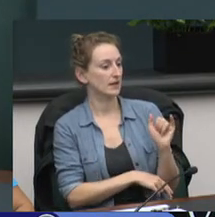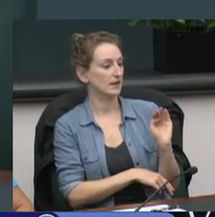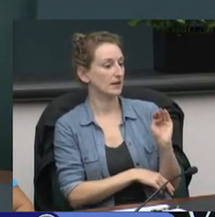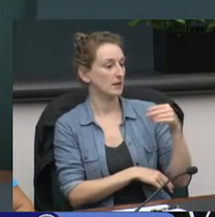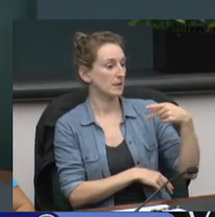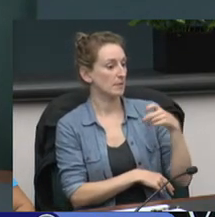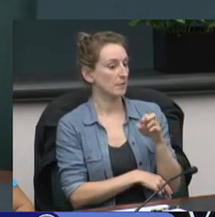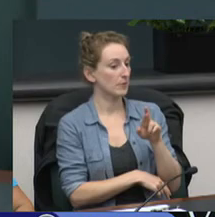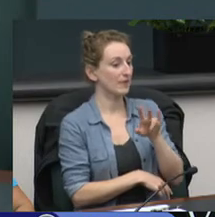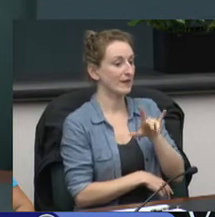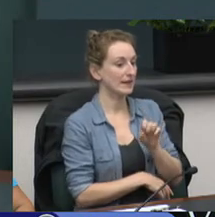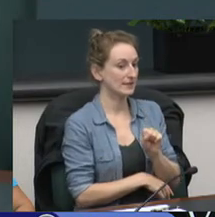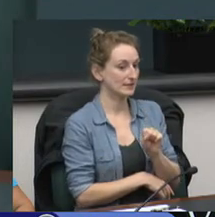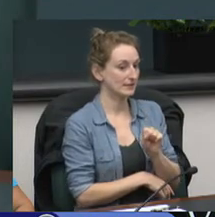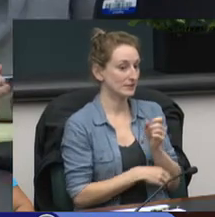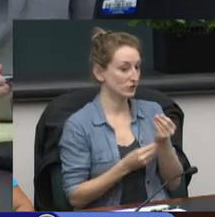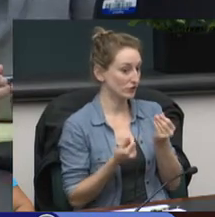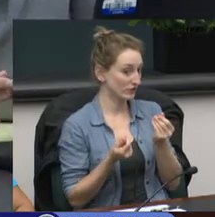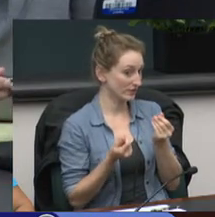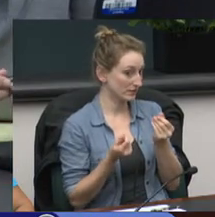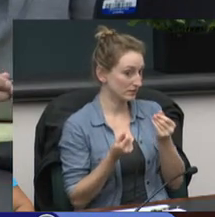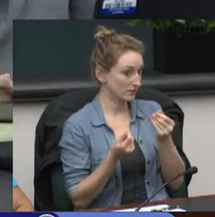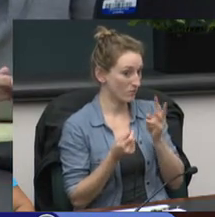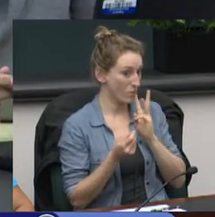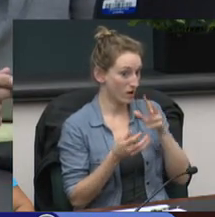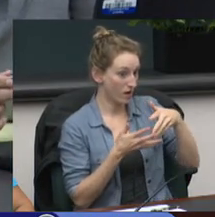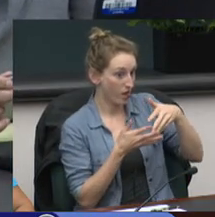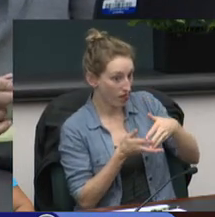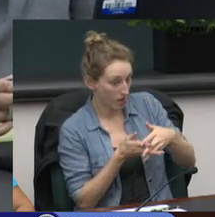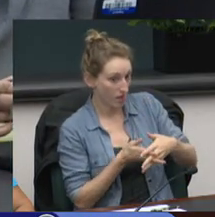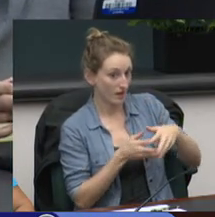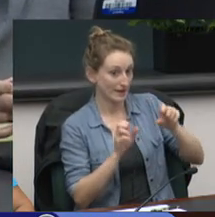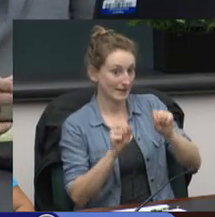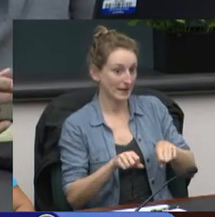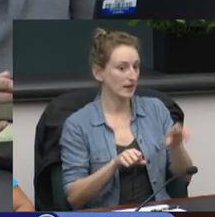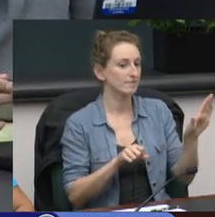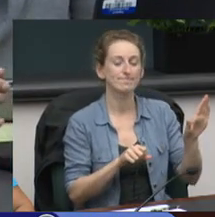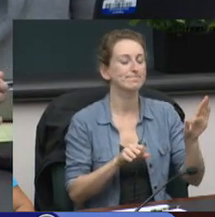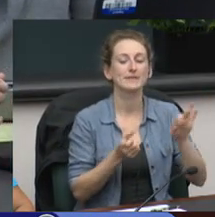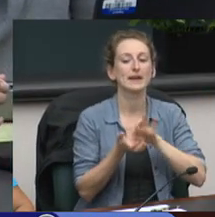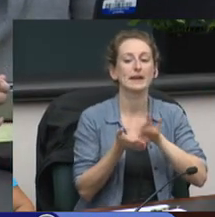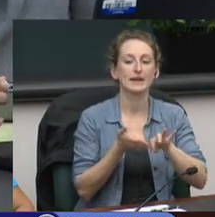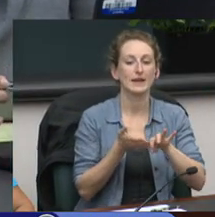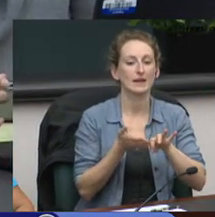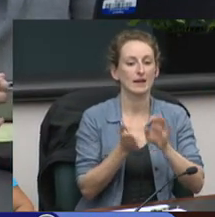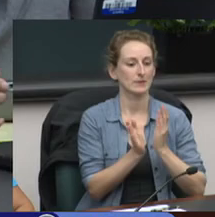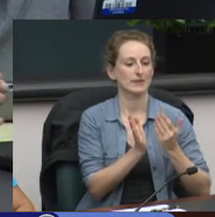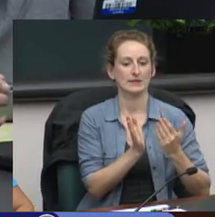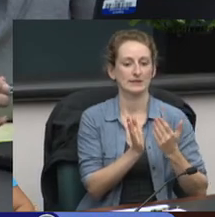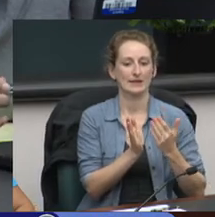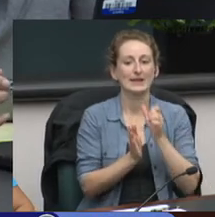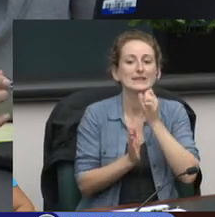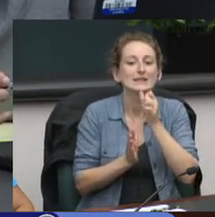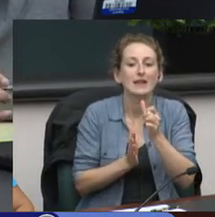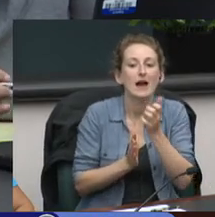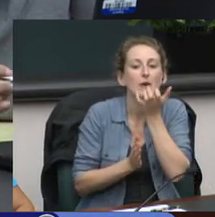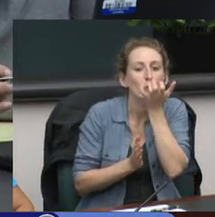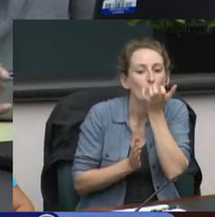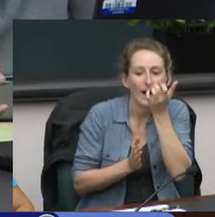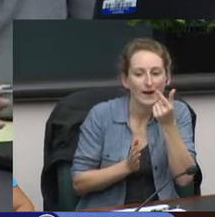against your impervious surface it's not grass it's the opposite it's not it